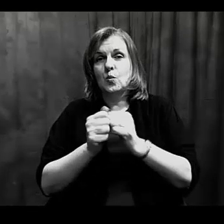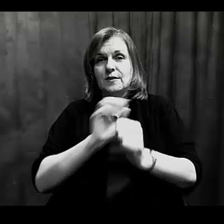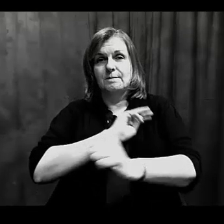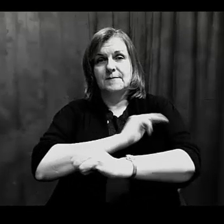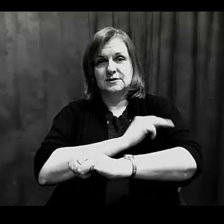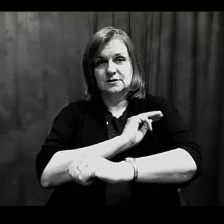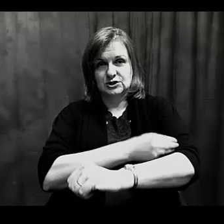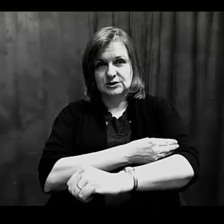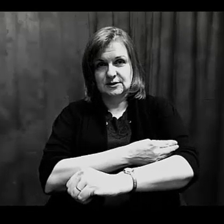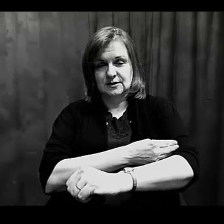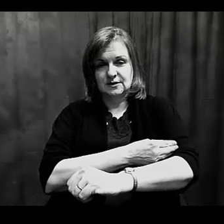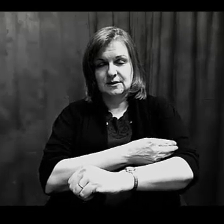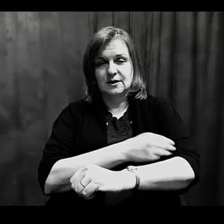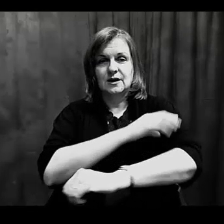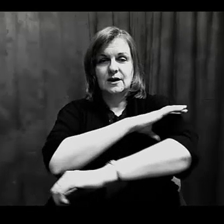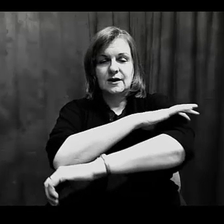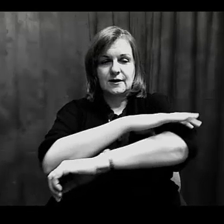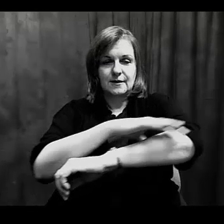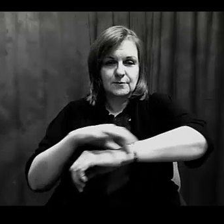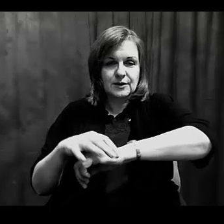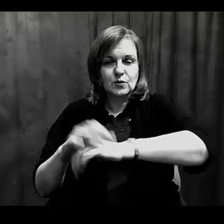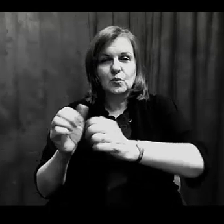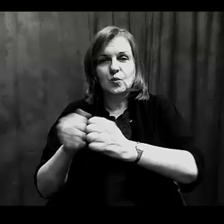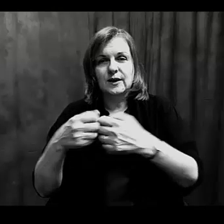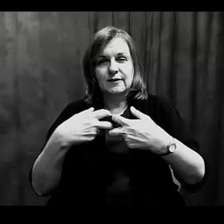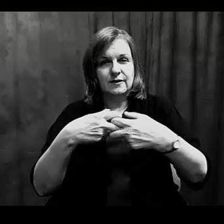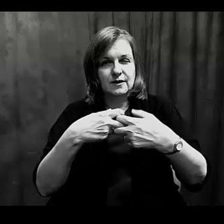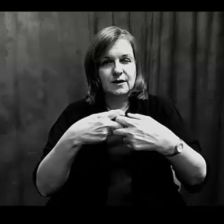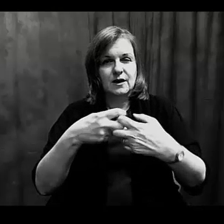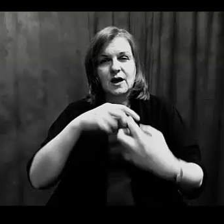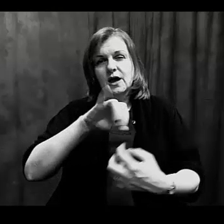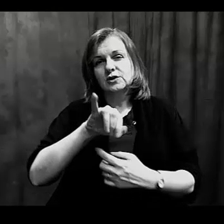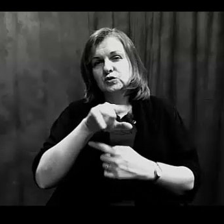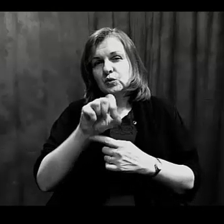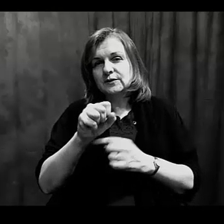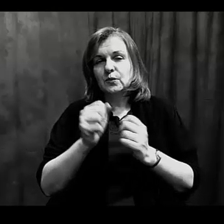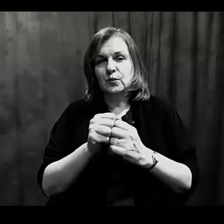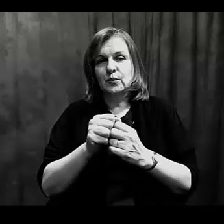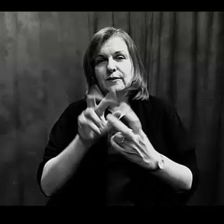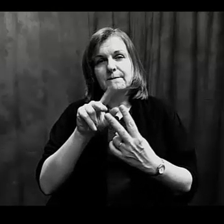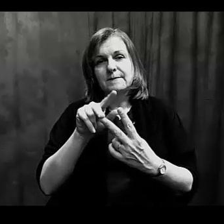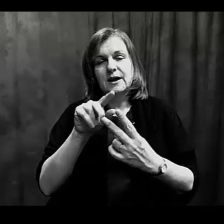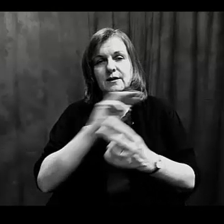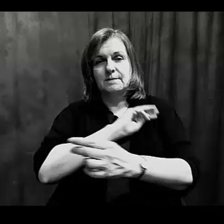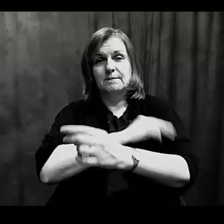now during this time this crab is going to be at risk -- why??